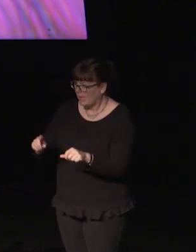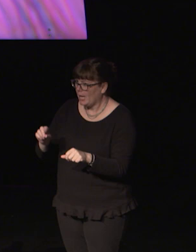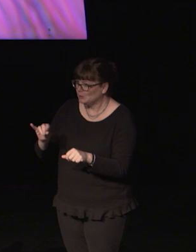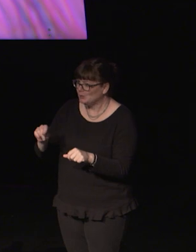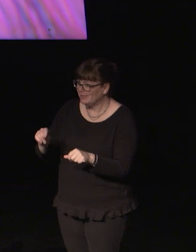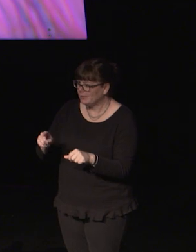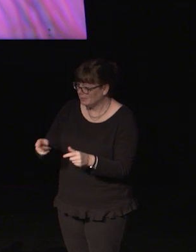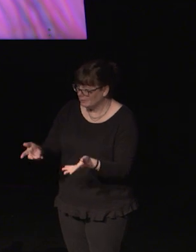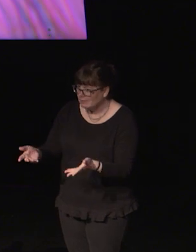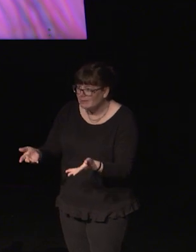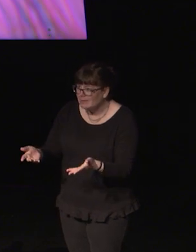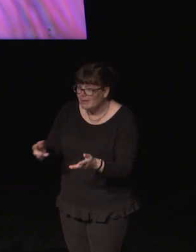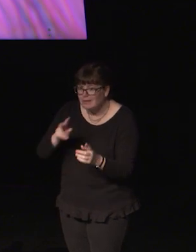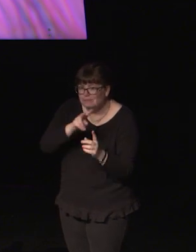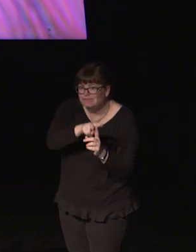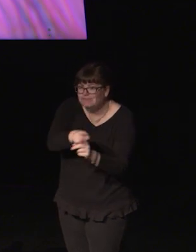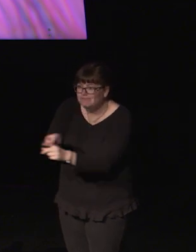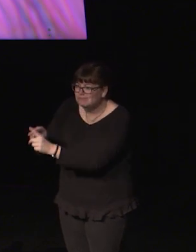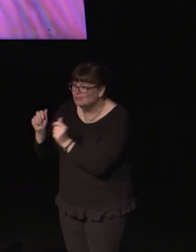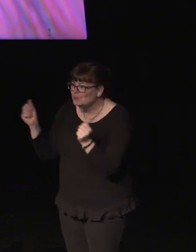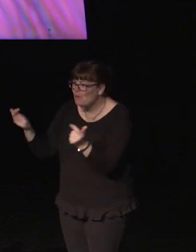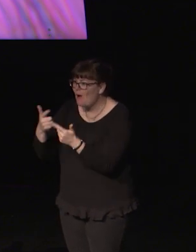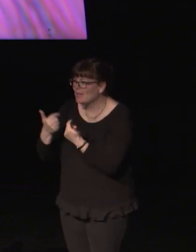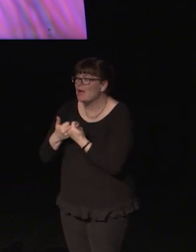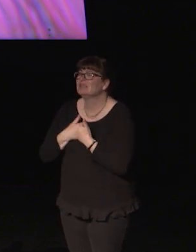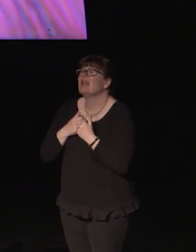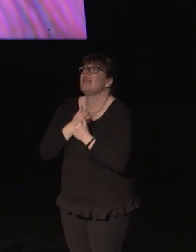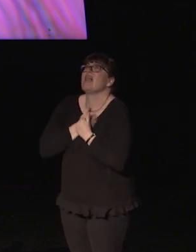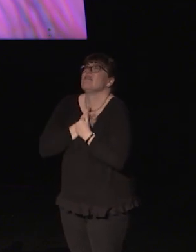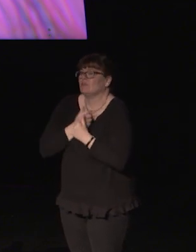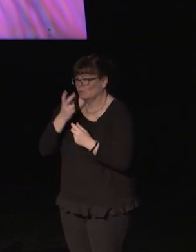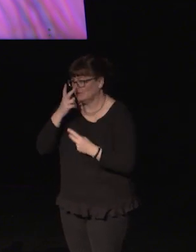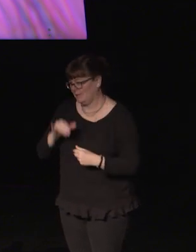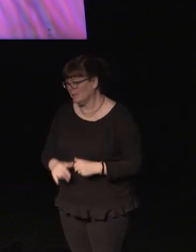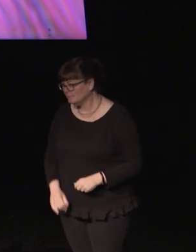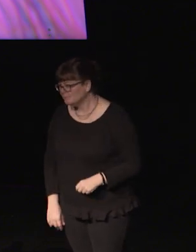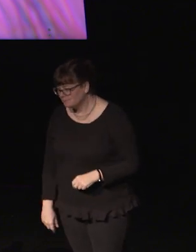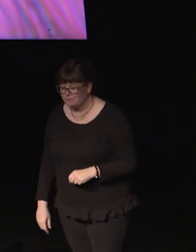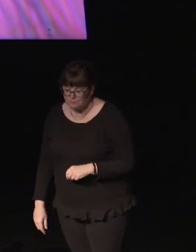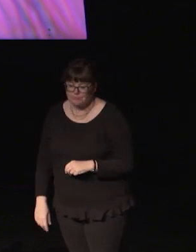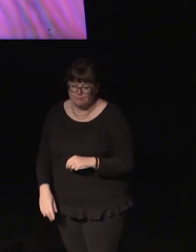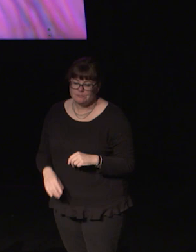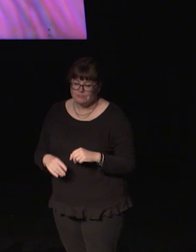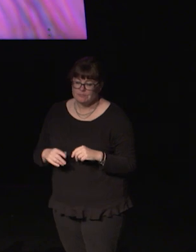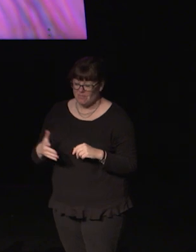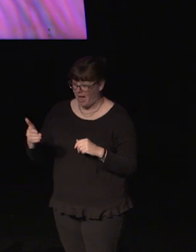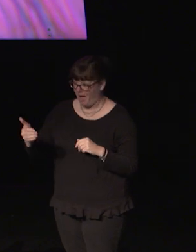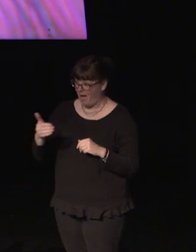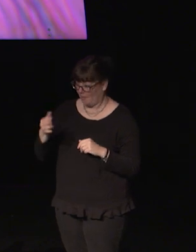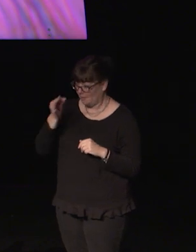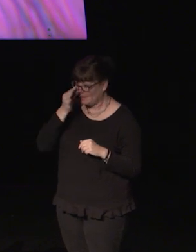let's make it happen everywhere now." I would just love to see that. And an upcoming game based on the...